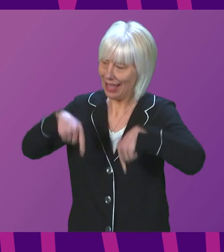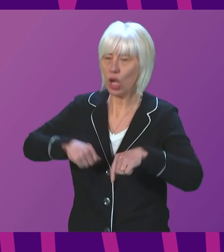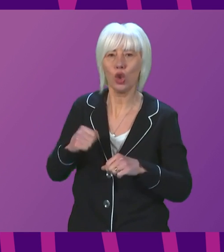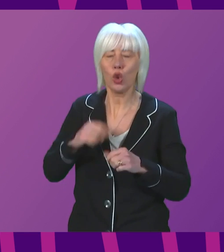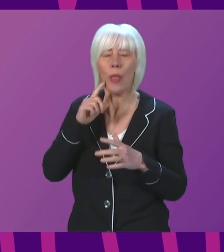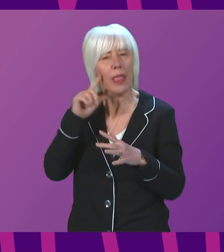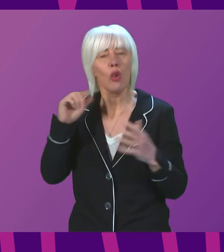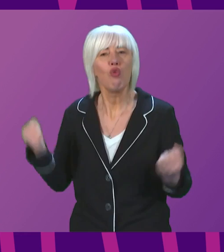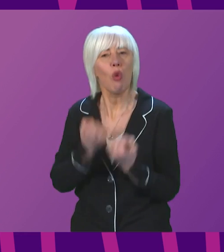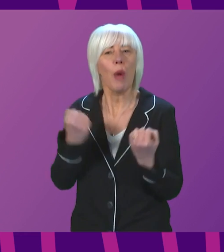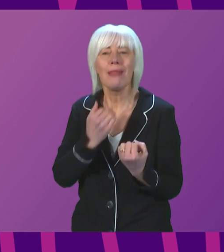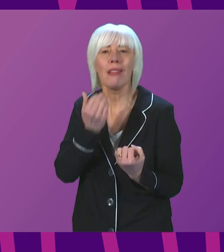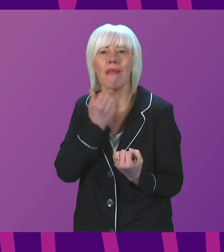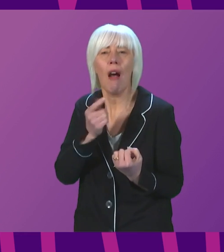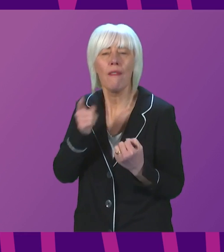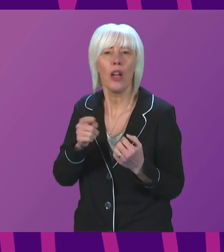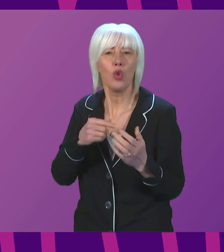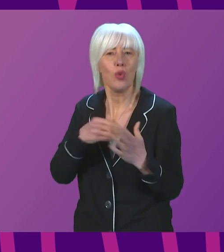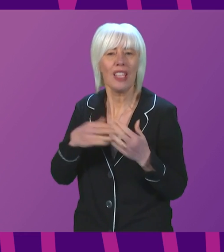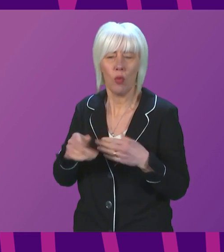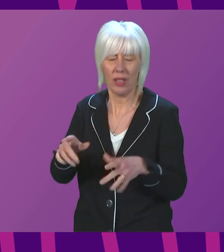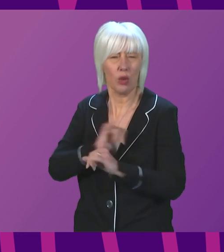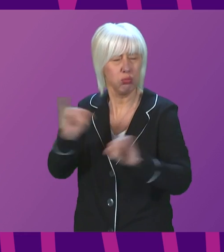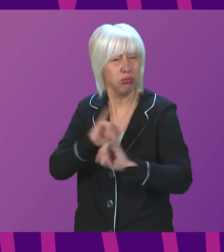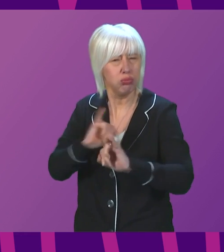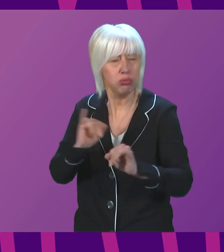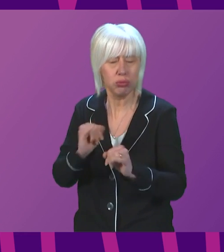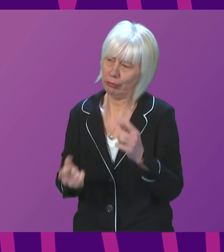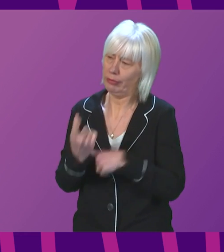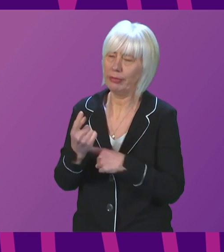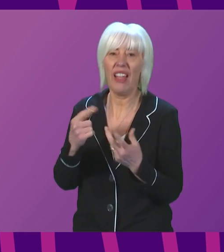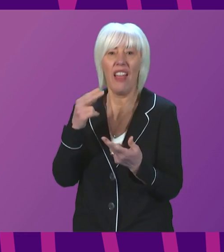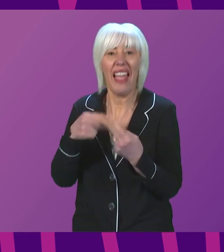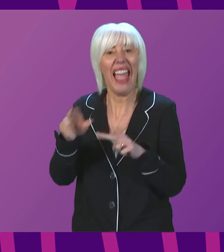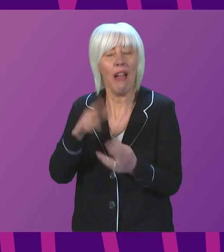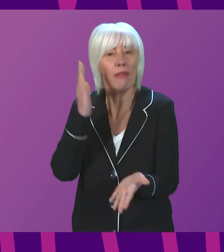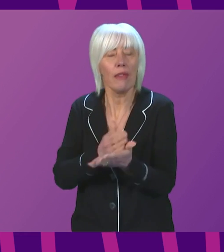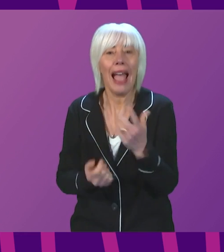to deal with such horrific actions should they occur here?